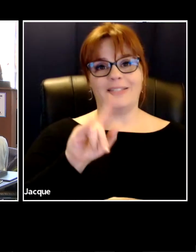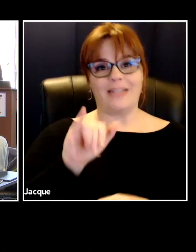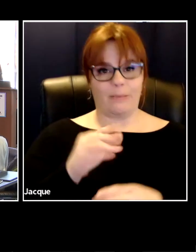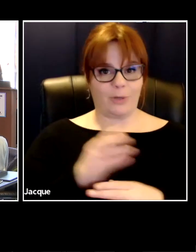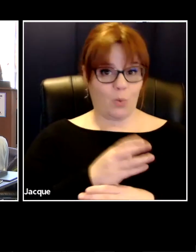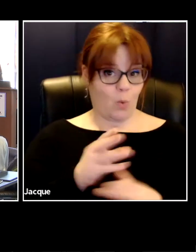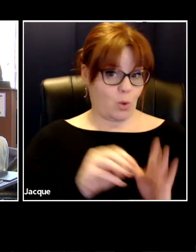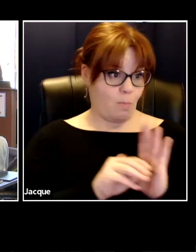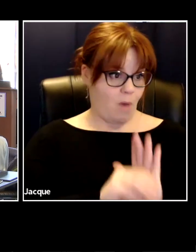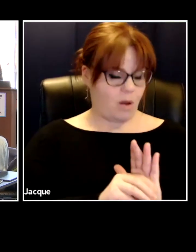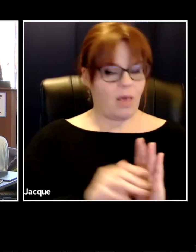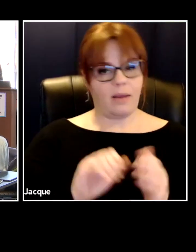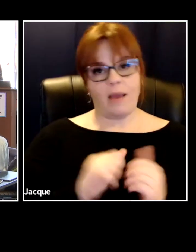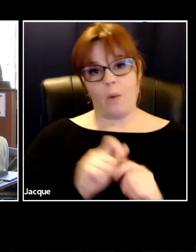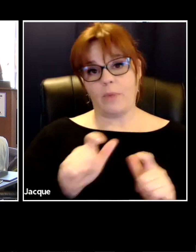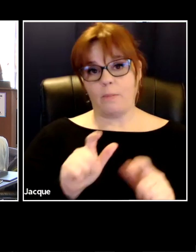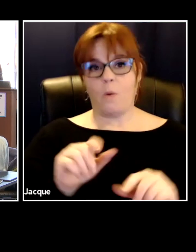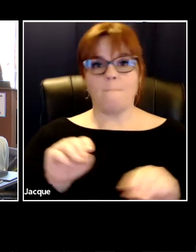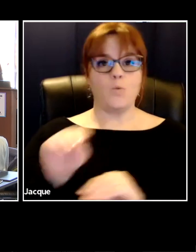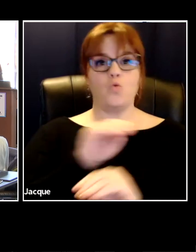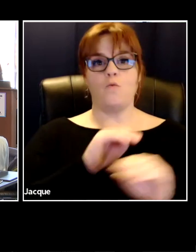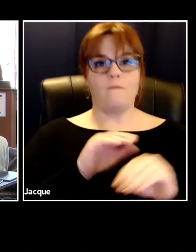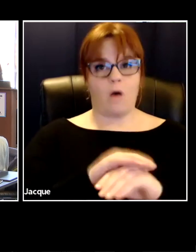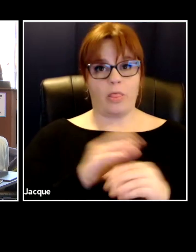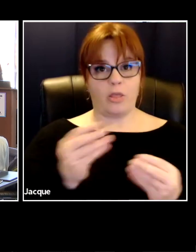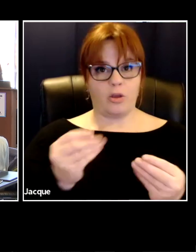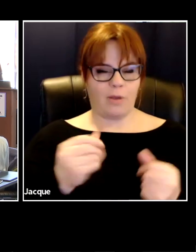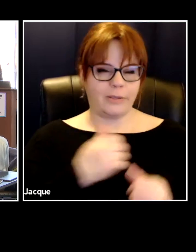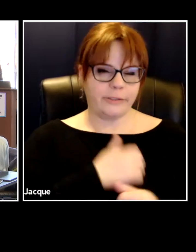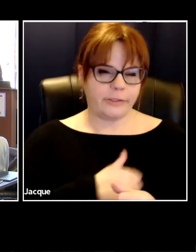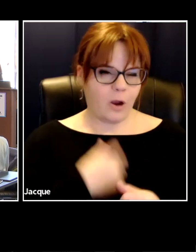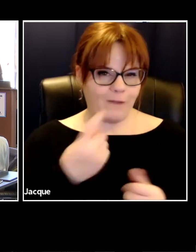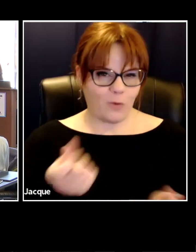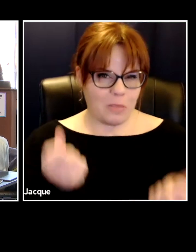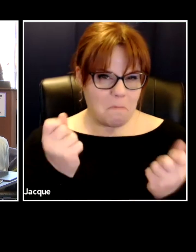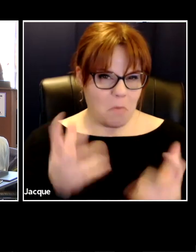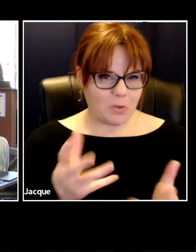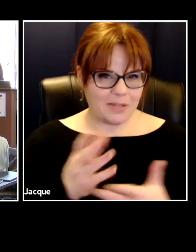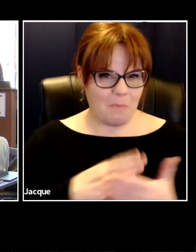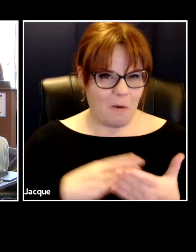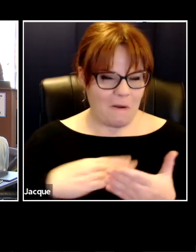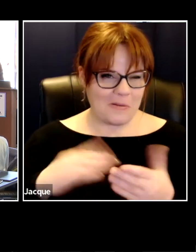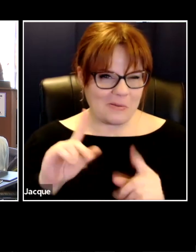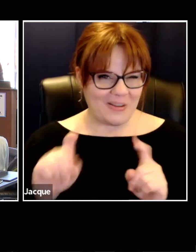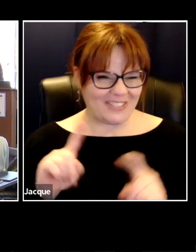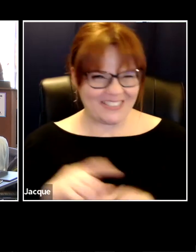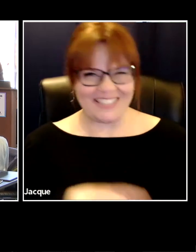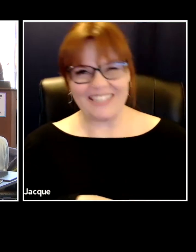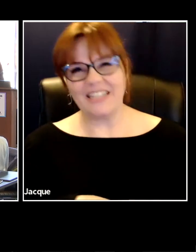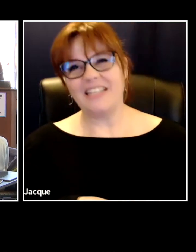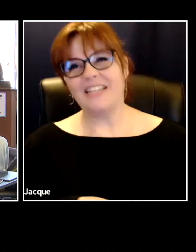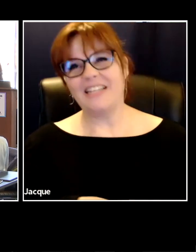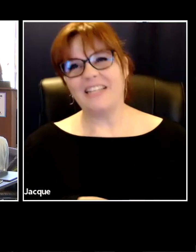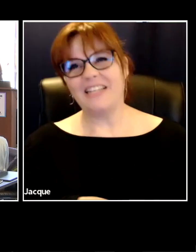people actually move on the ground? Sorry for the multi-part question. Yeah, it's it's a great set